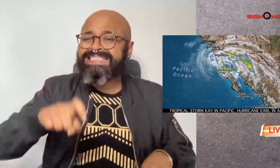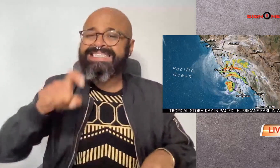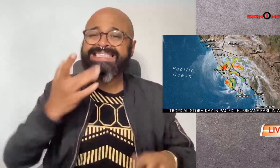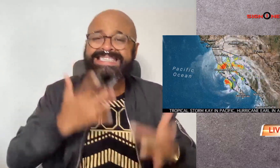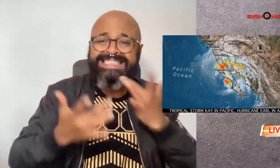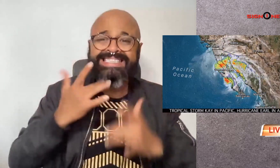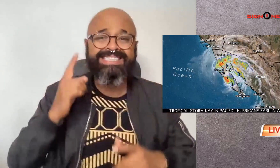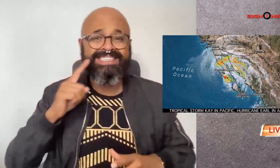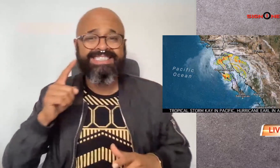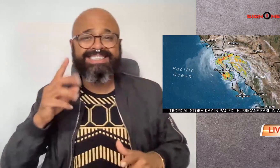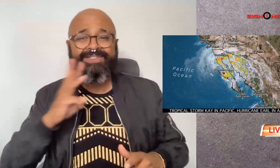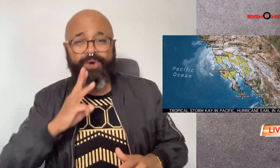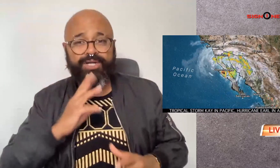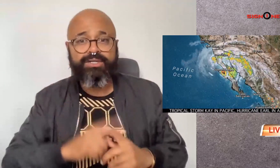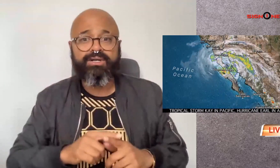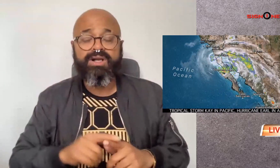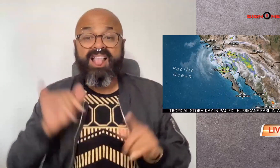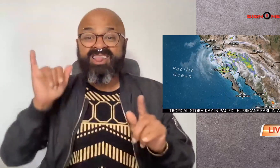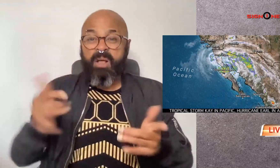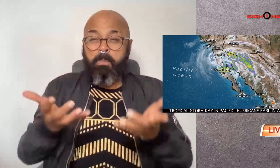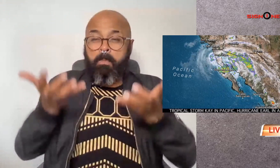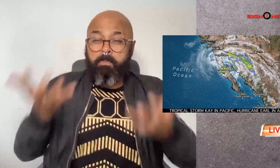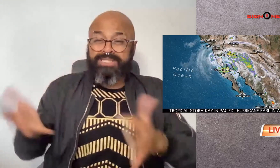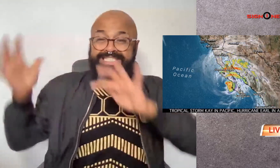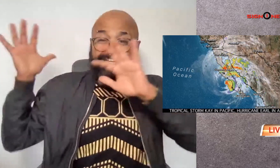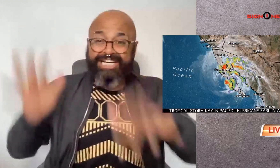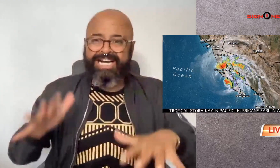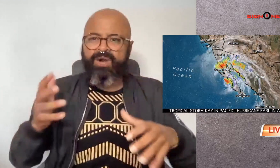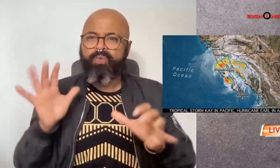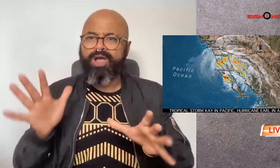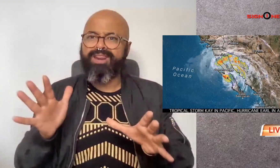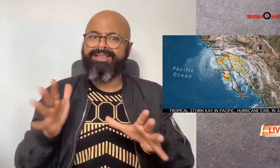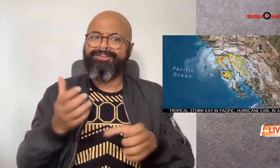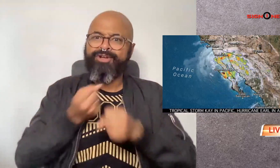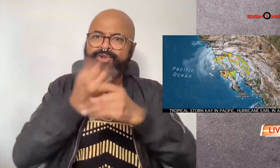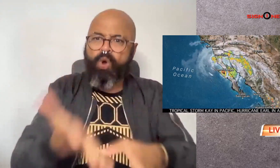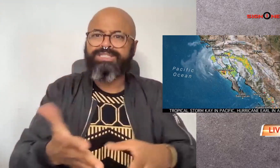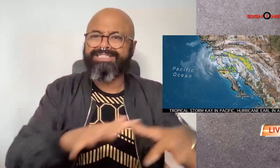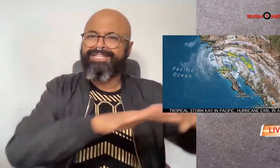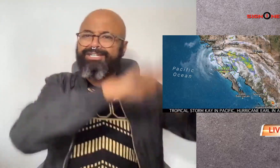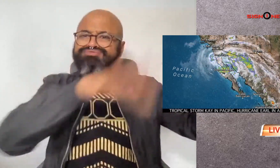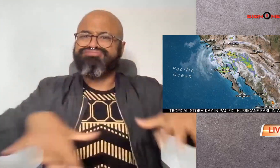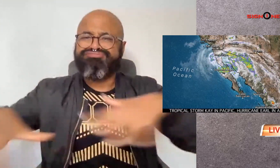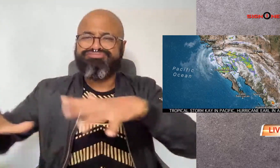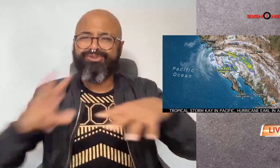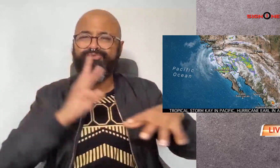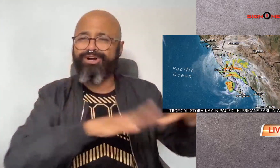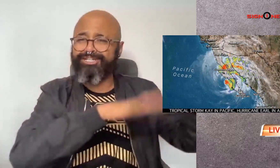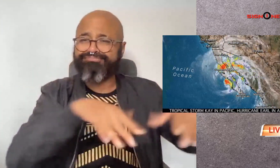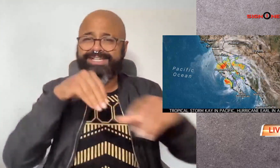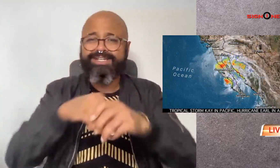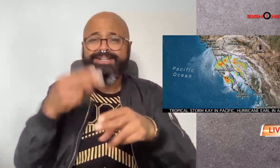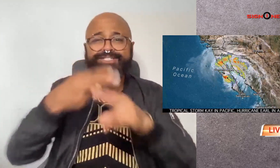and while it's desperately needed that much rain in a short period of time can cause flash flooding